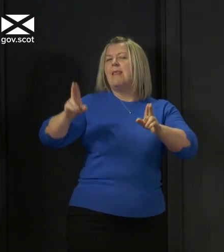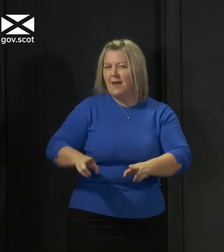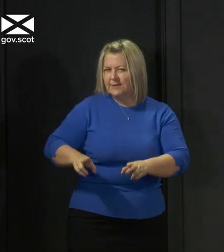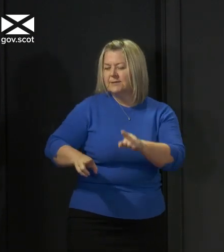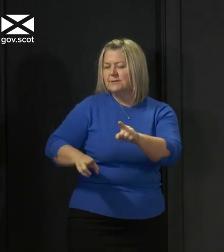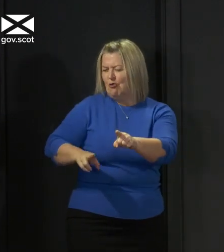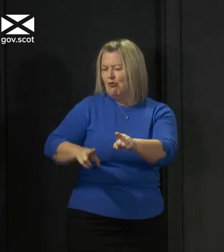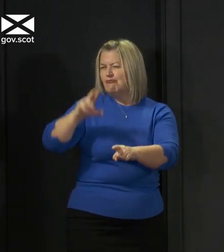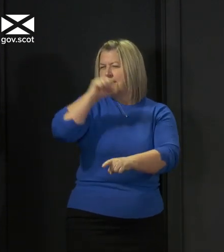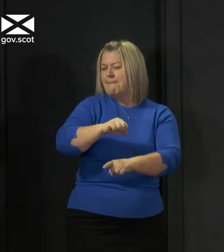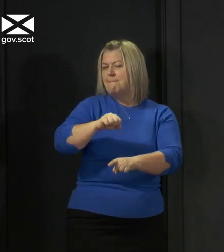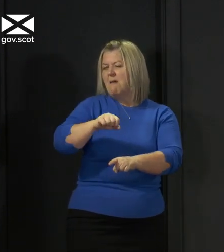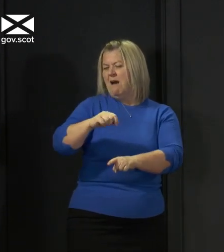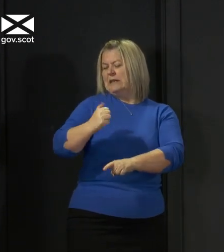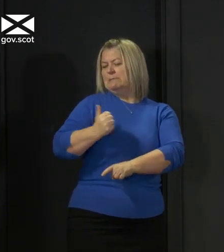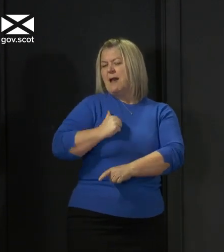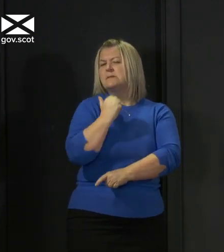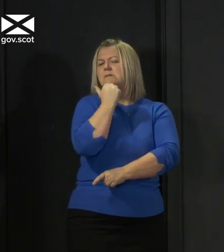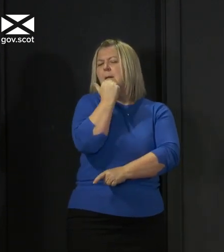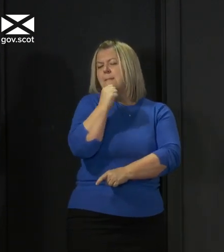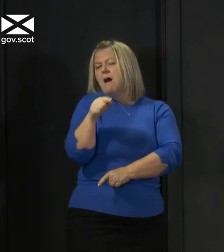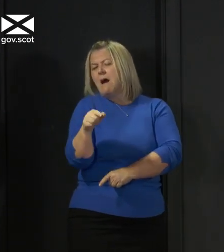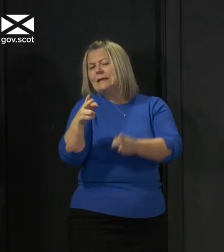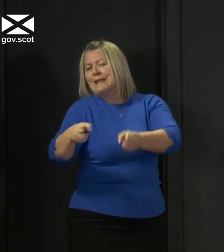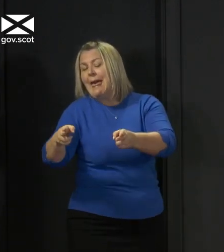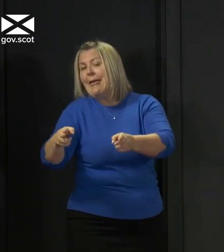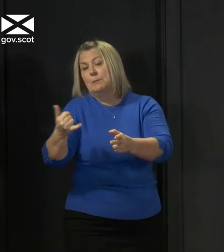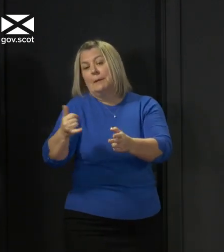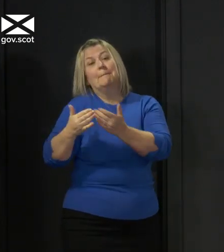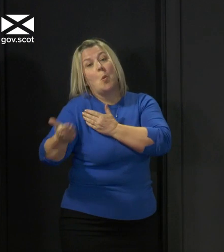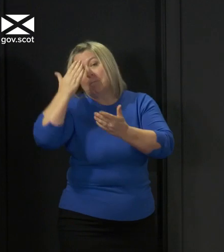into account when considering the figure I have just given you and of course it